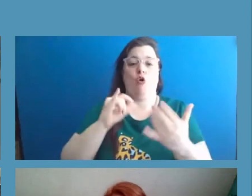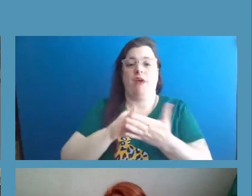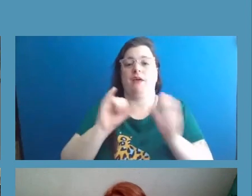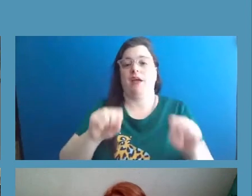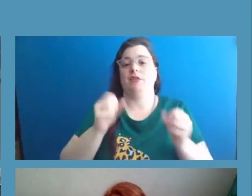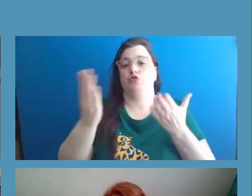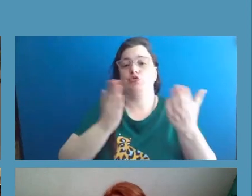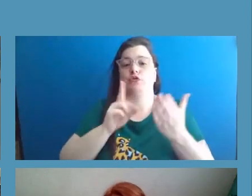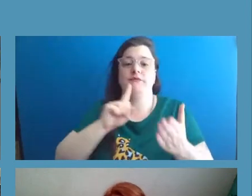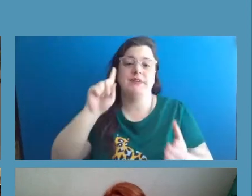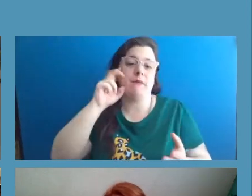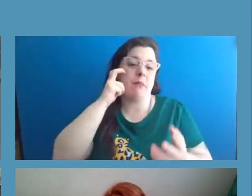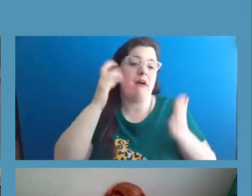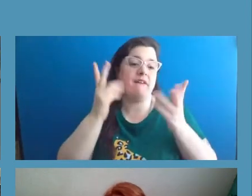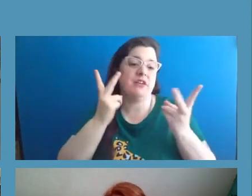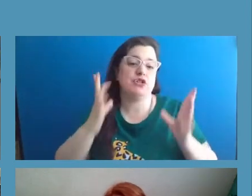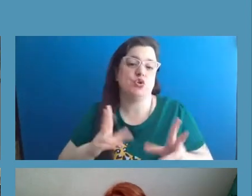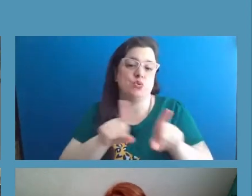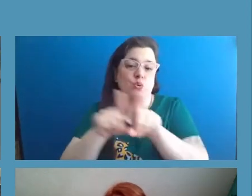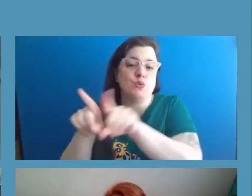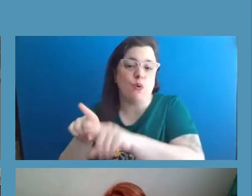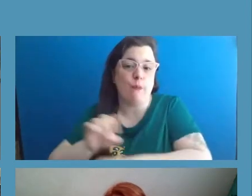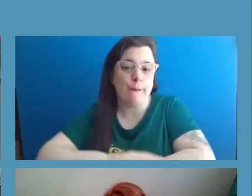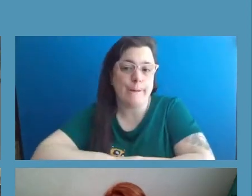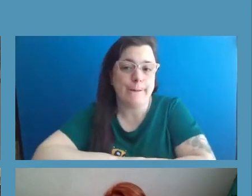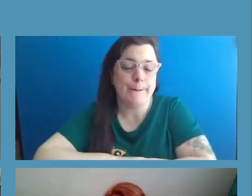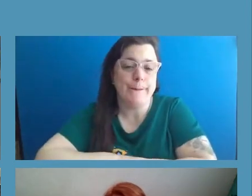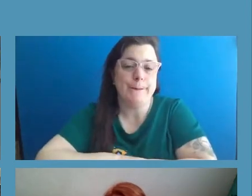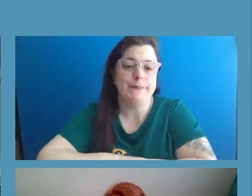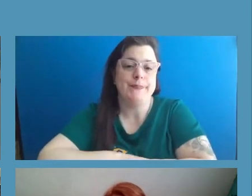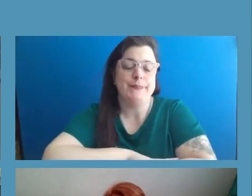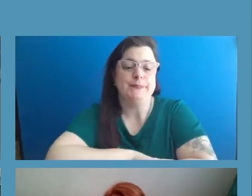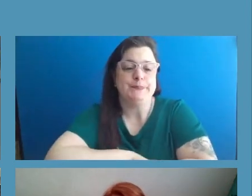That there is technology out there now that can serve deaf-blind visitors as well.